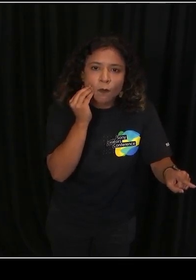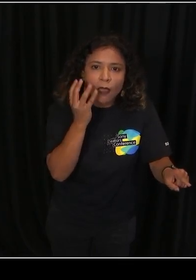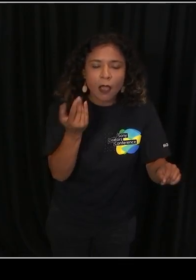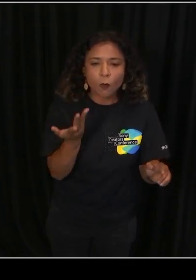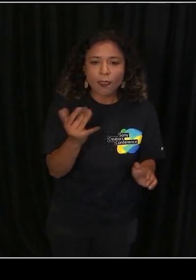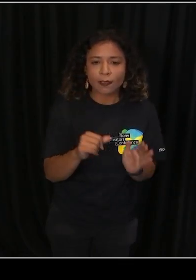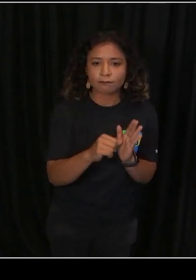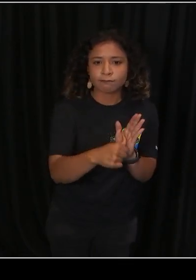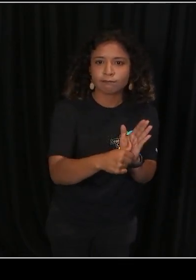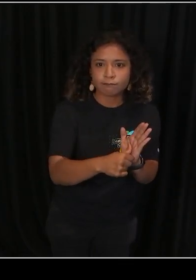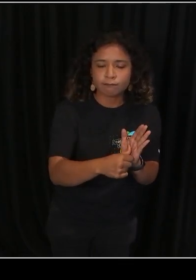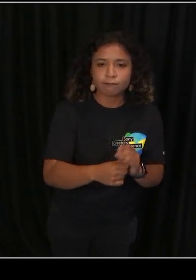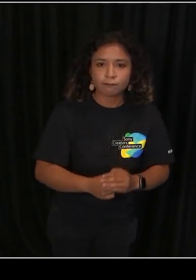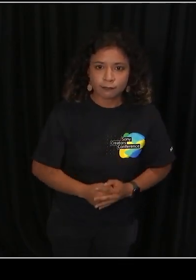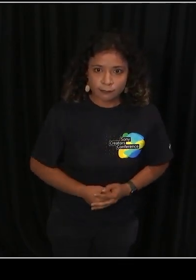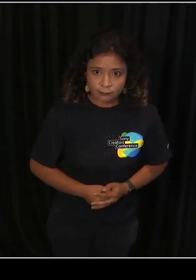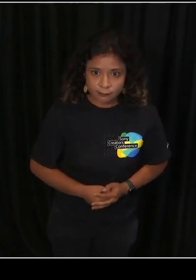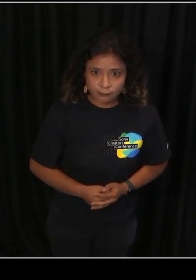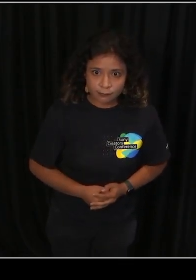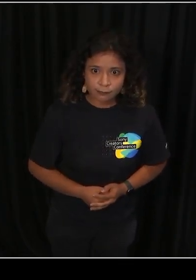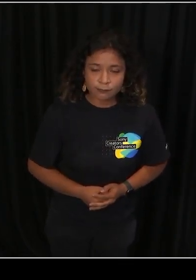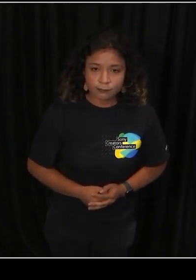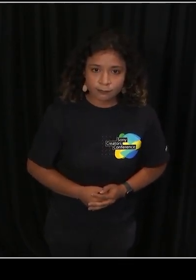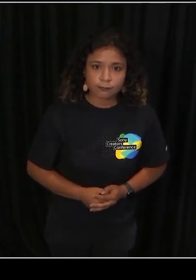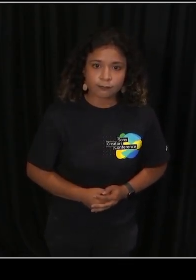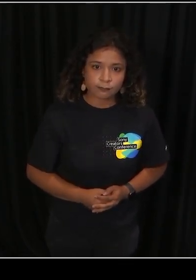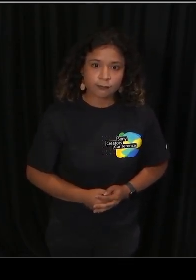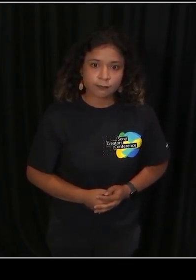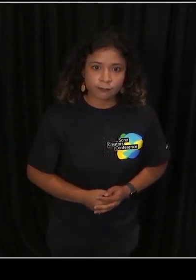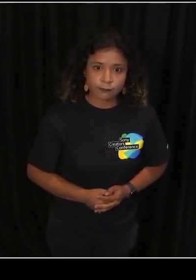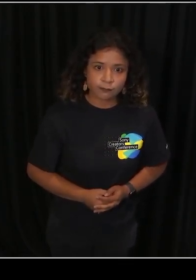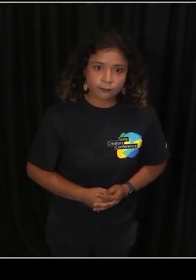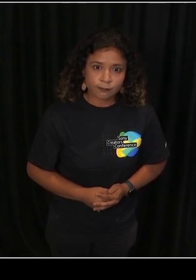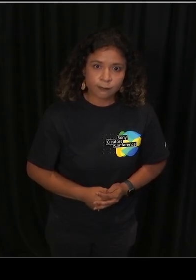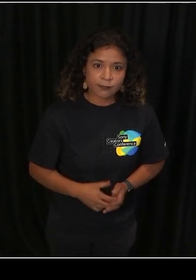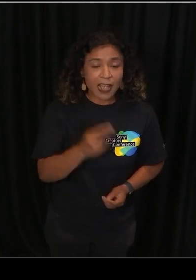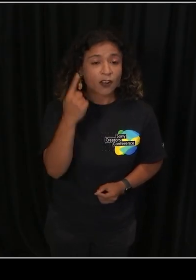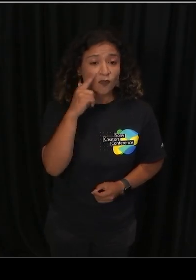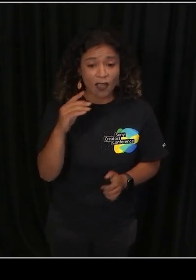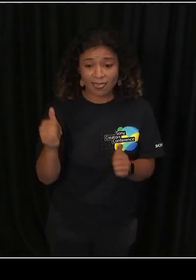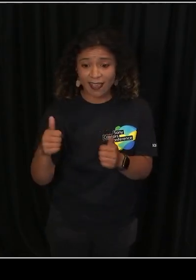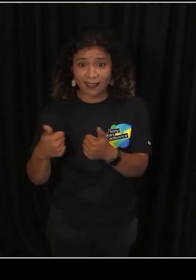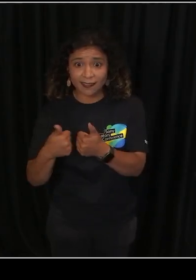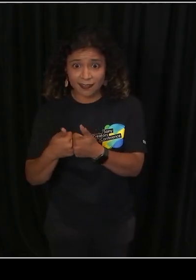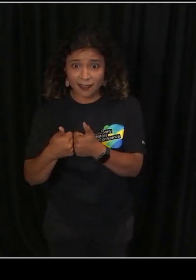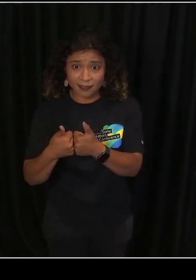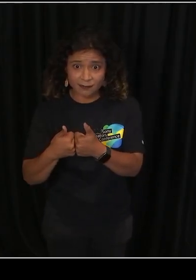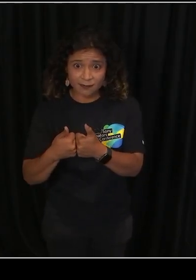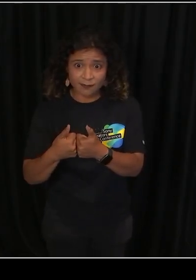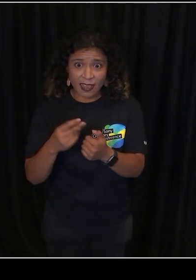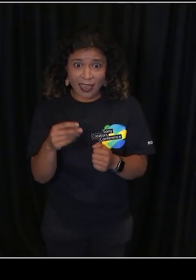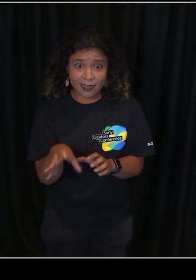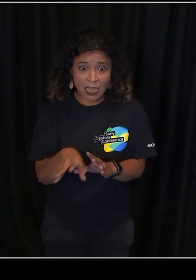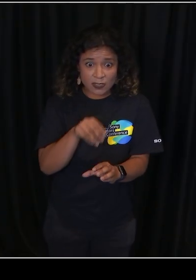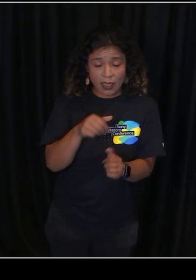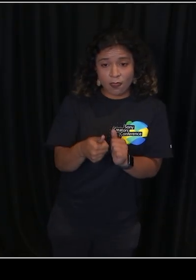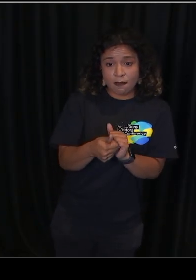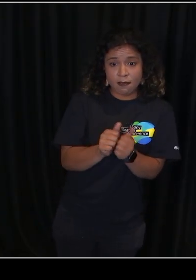and also the leaderboards for some competitions like a mini game. This how we drive competition with the other users.